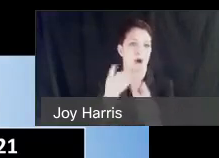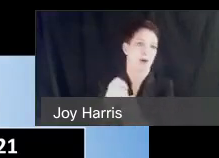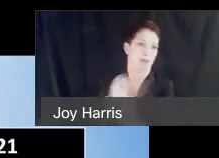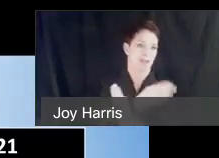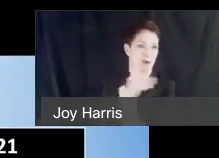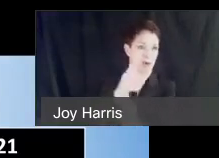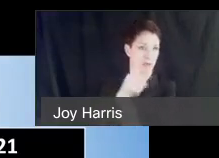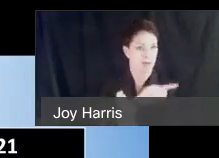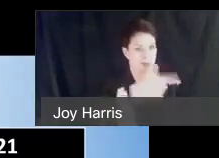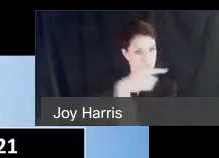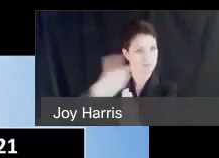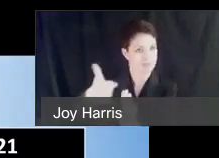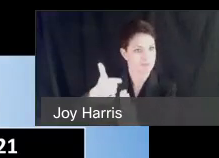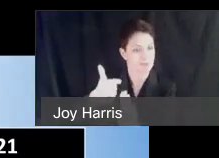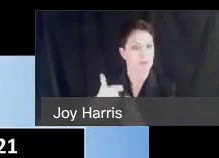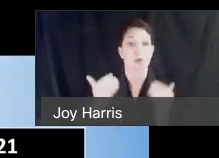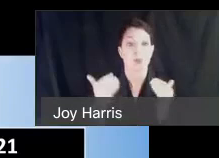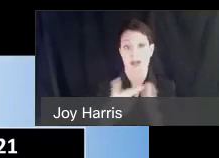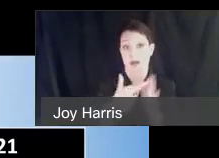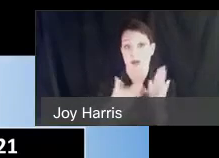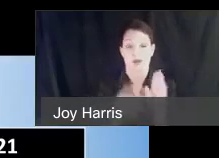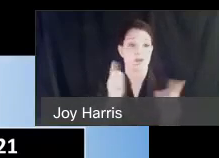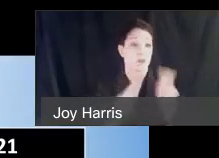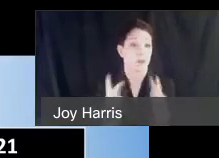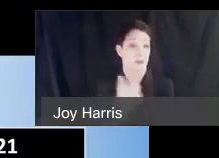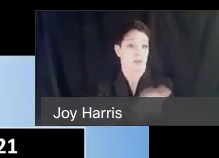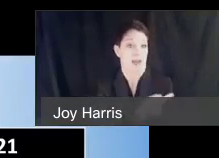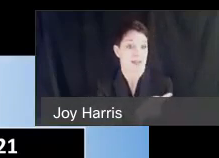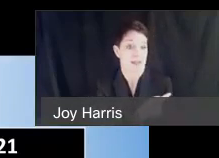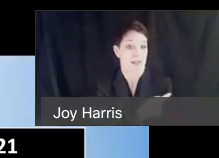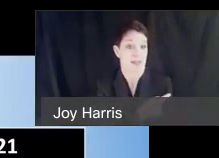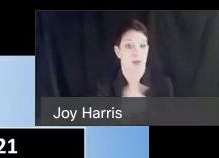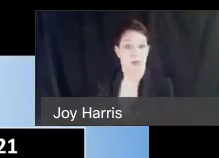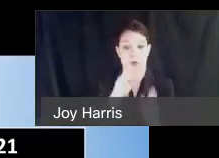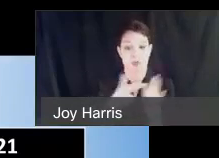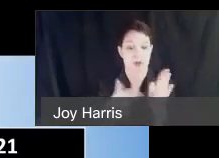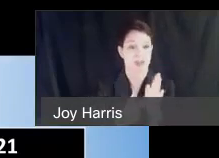Currently we are registering people for vaccine appointments who registered on or before